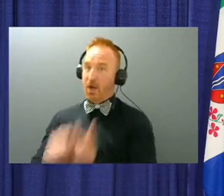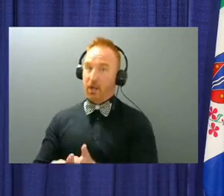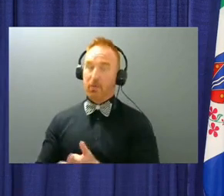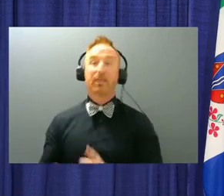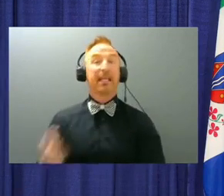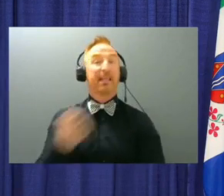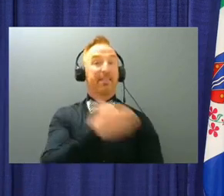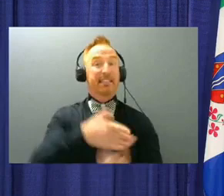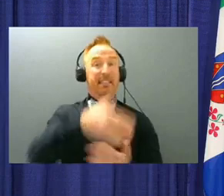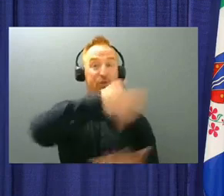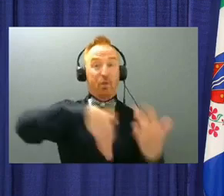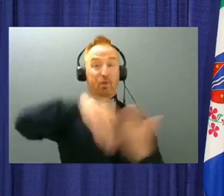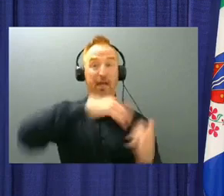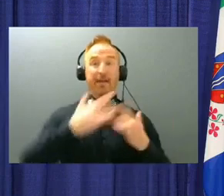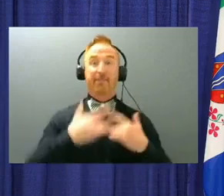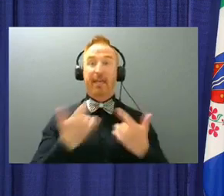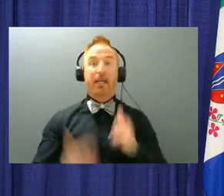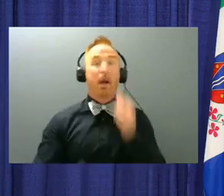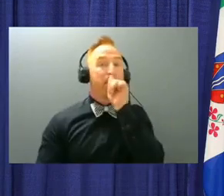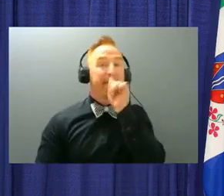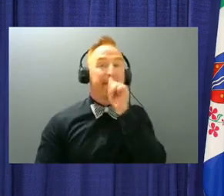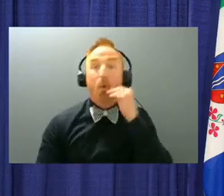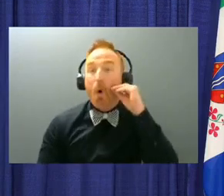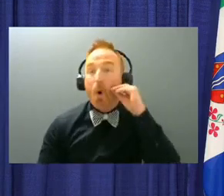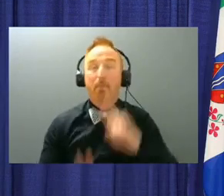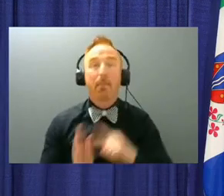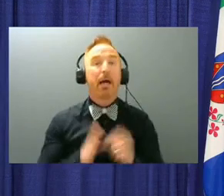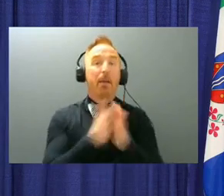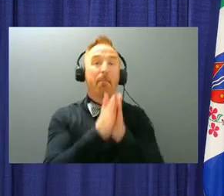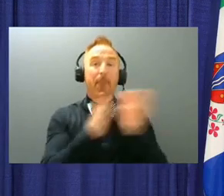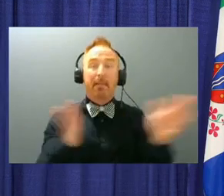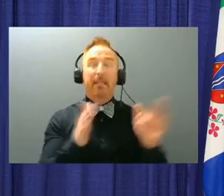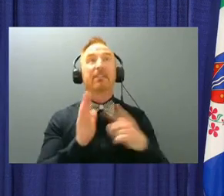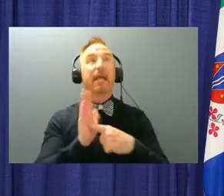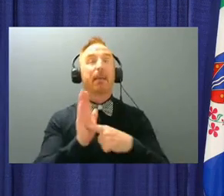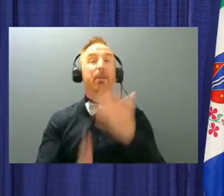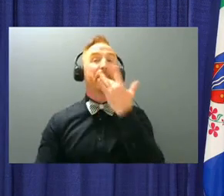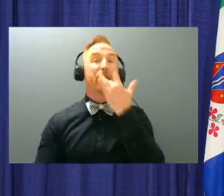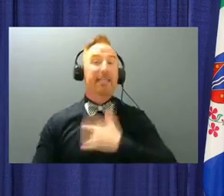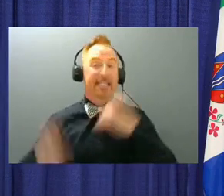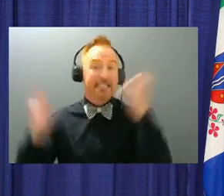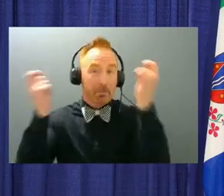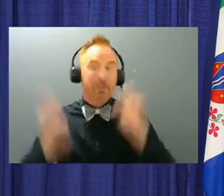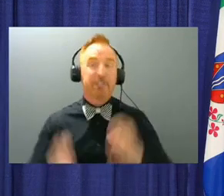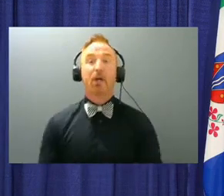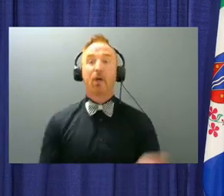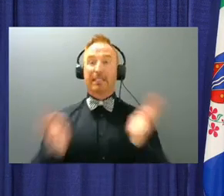Social gatherings are events in the private homes or public spaces such as birthday celebrations, retirement